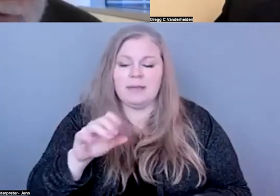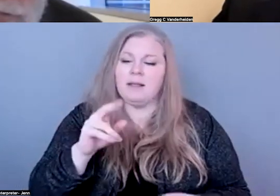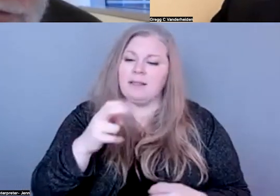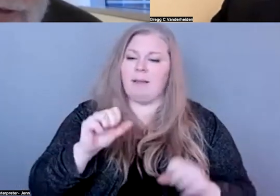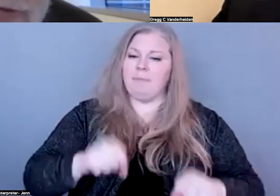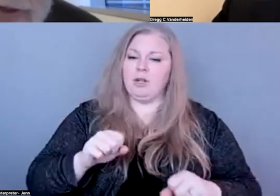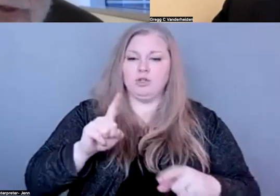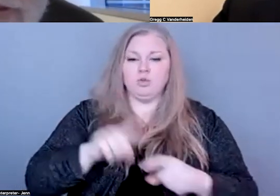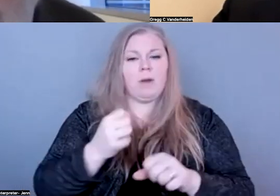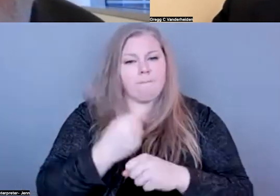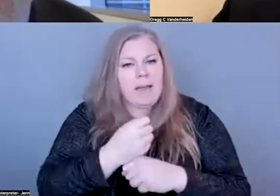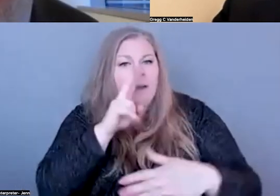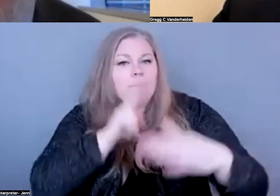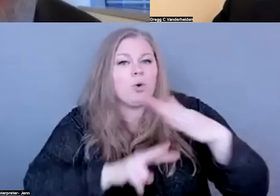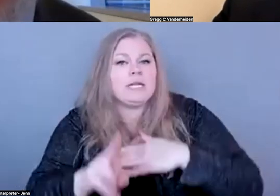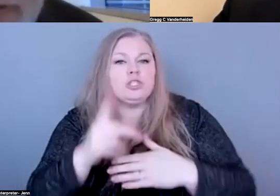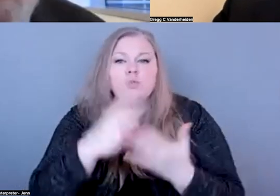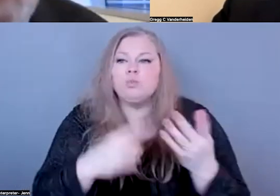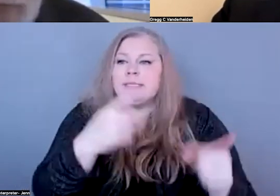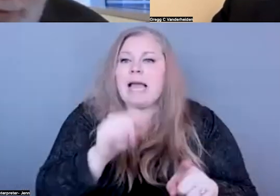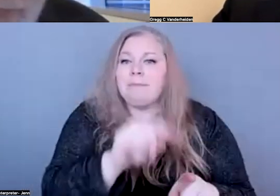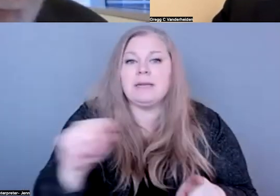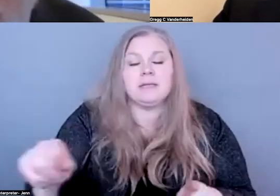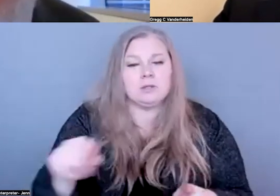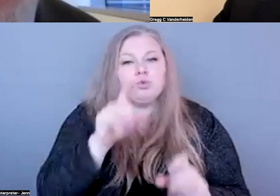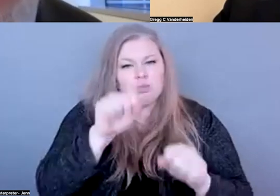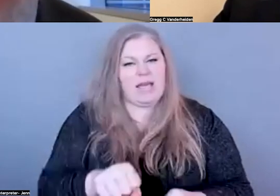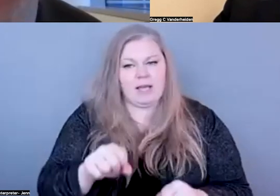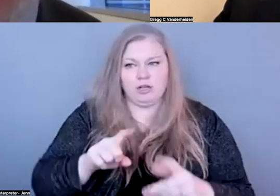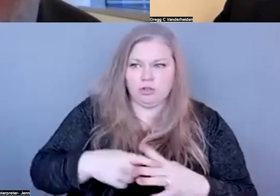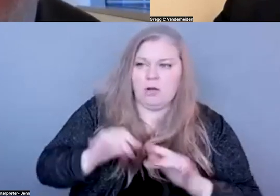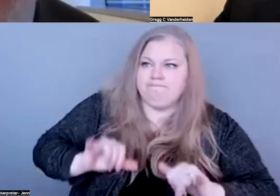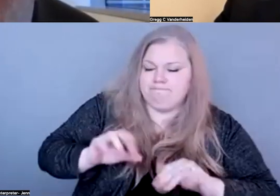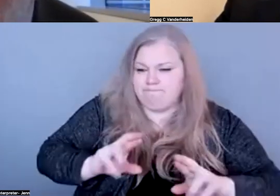about what's happening, so that you can anticipate responses to what's going on,